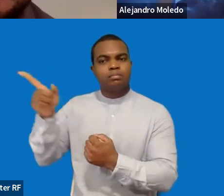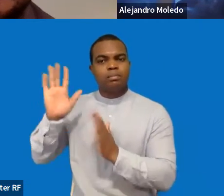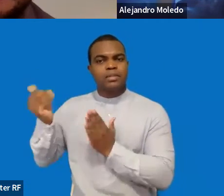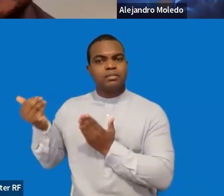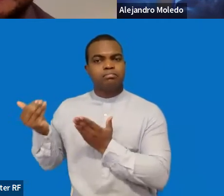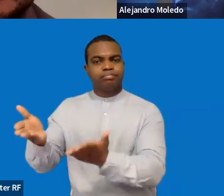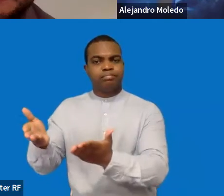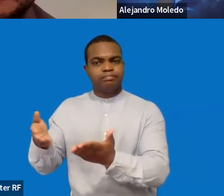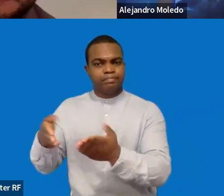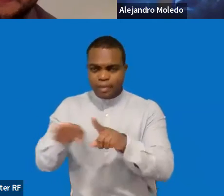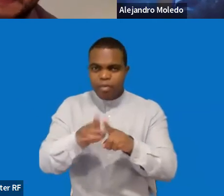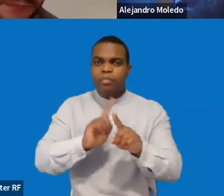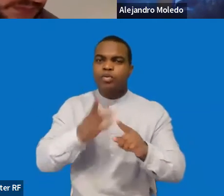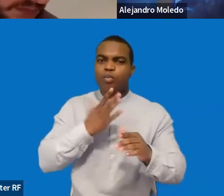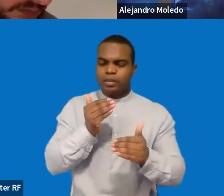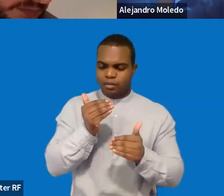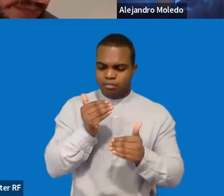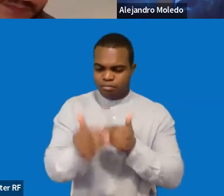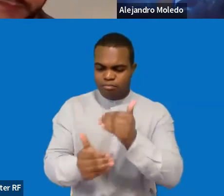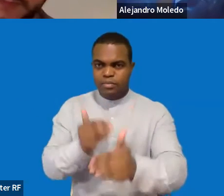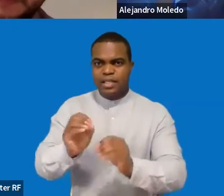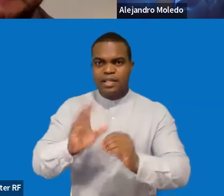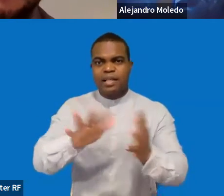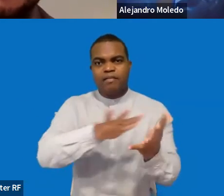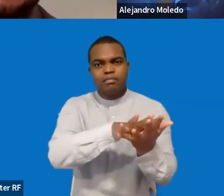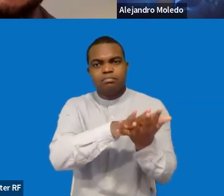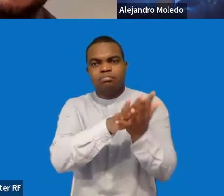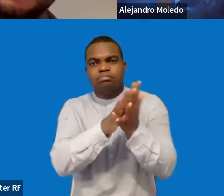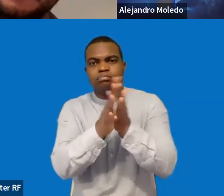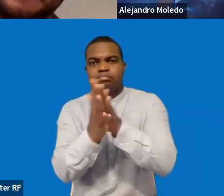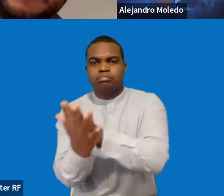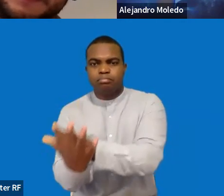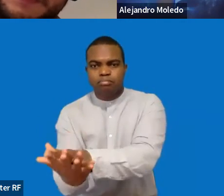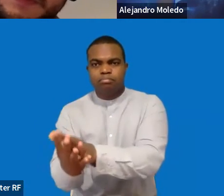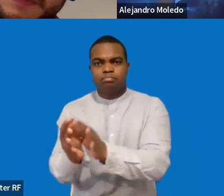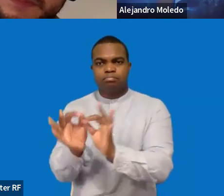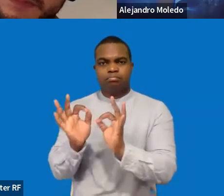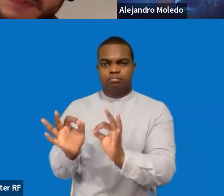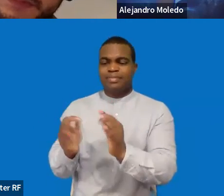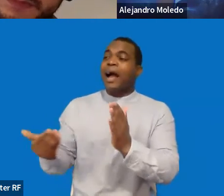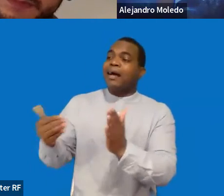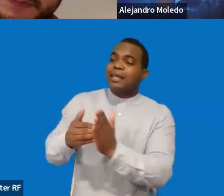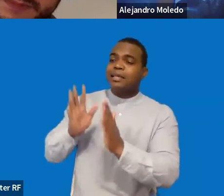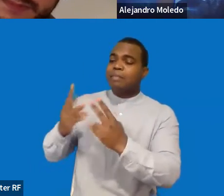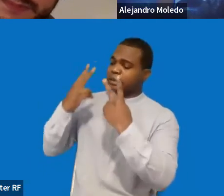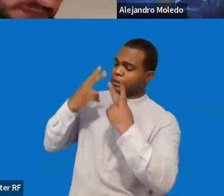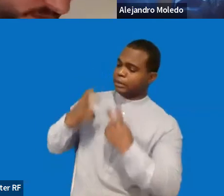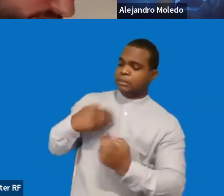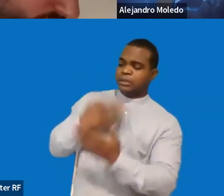Furthermore, we want to ensure (and we have done so in our proposals to the MEPS and member states)